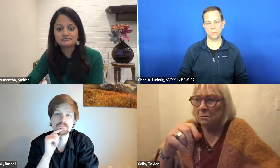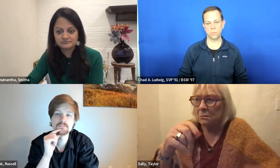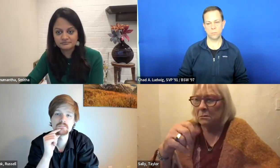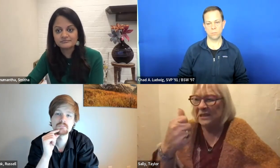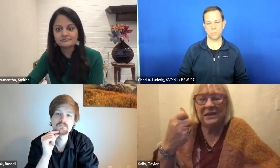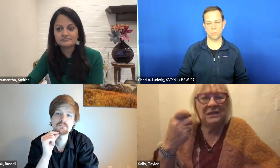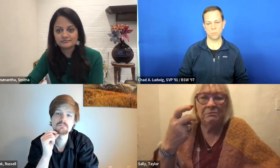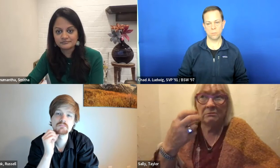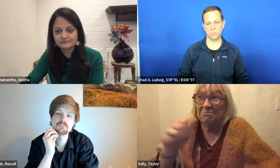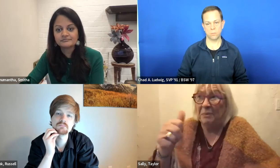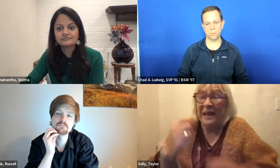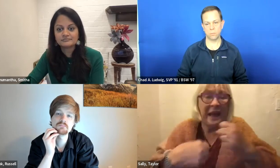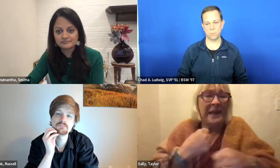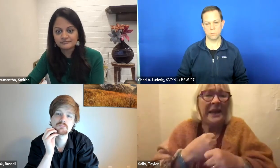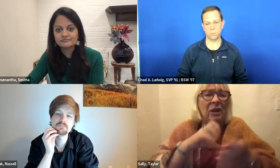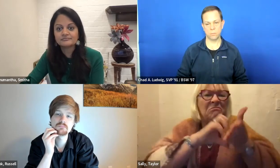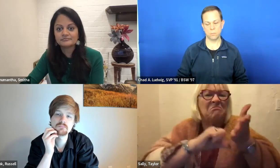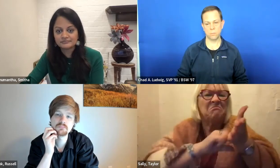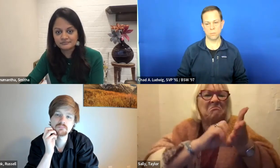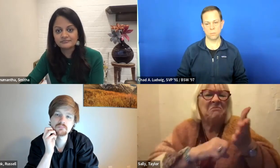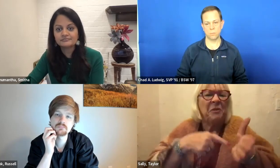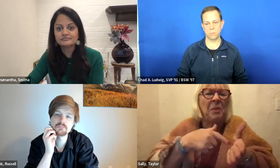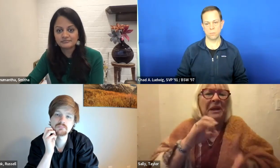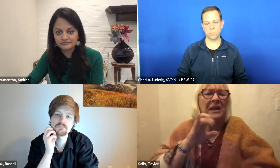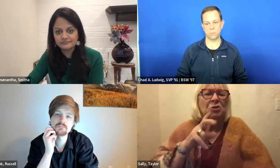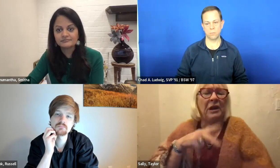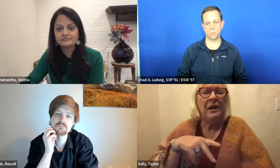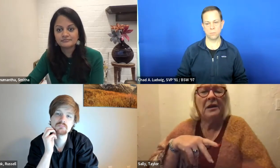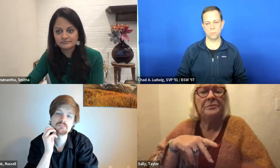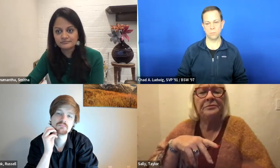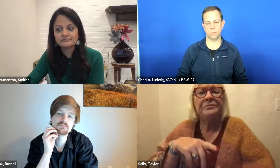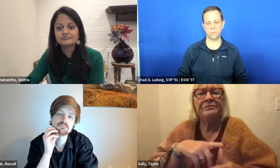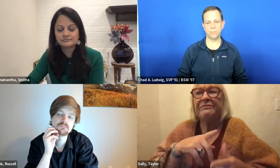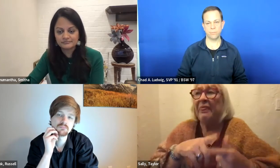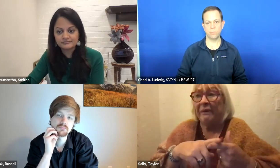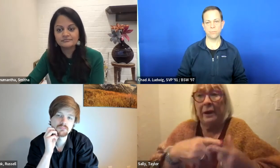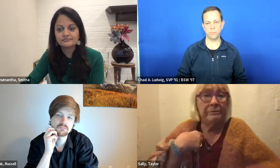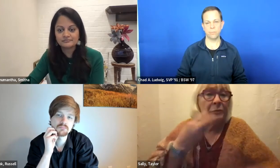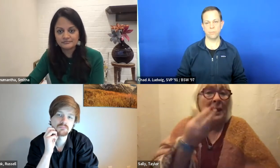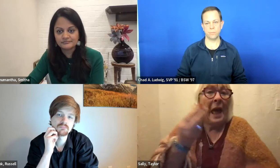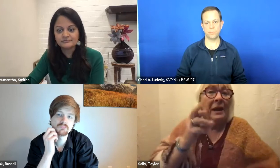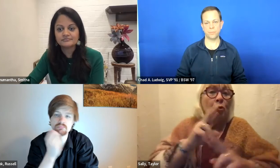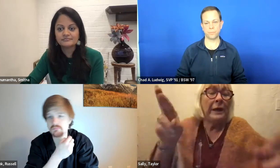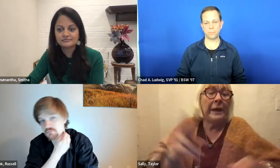I think, for, gosh, maybe 10 years. They took money out of my paycheck each time,